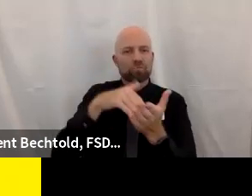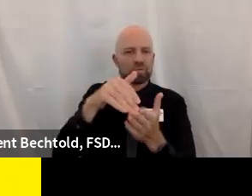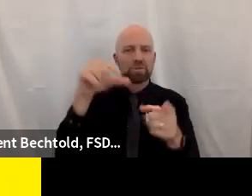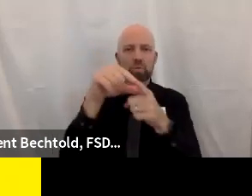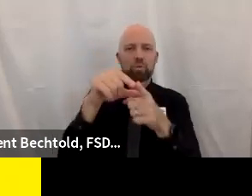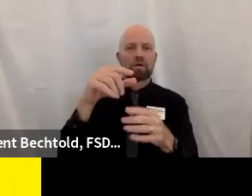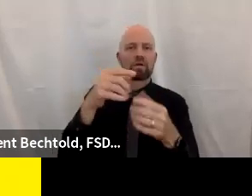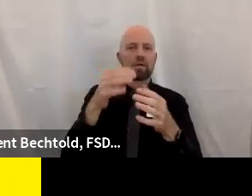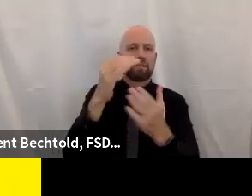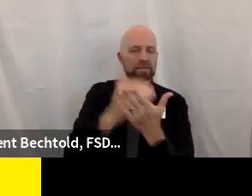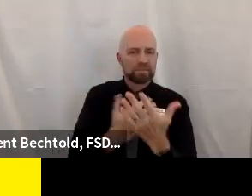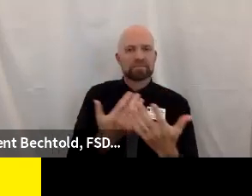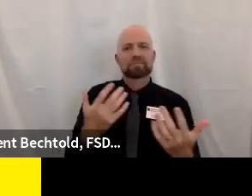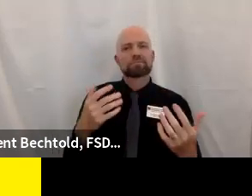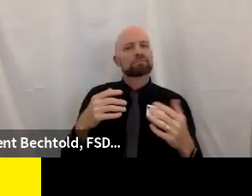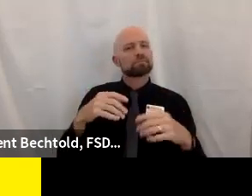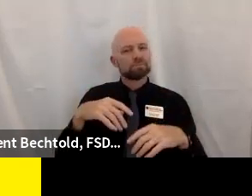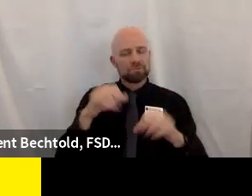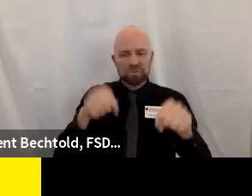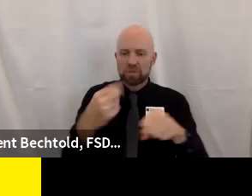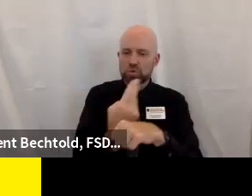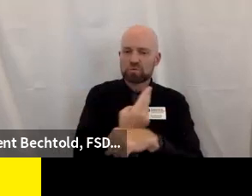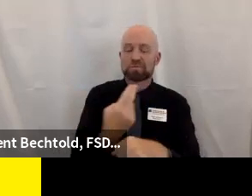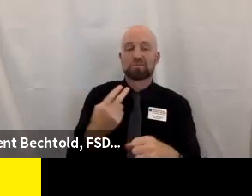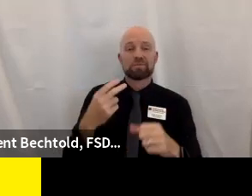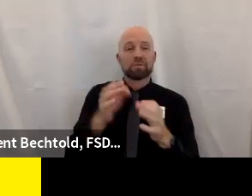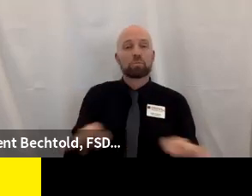RtI has high-frequency word lists you could use. It's imporant